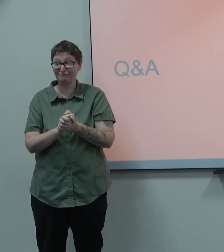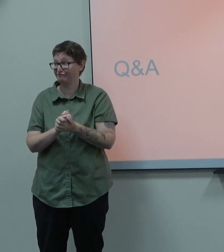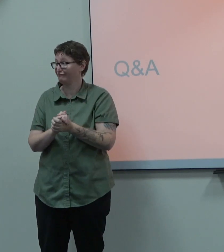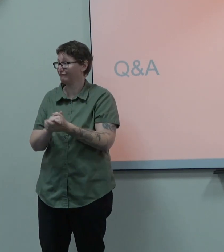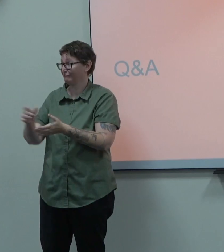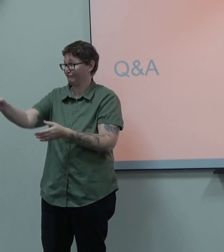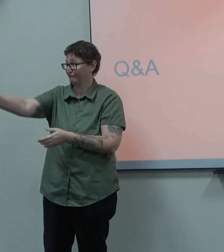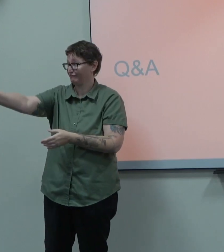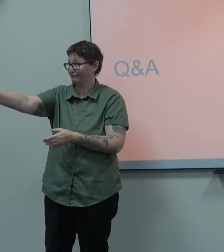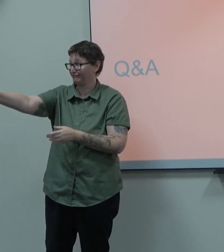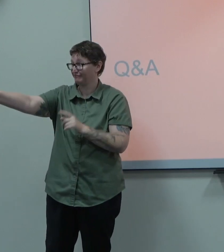So are there any questions?